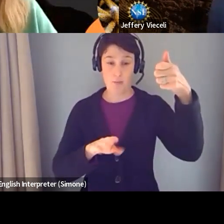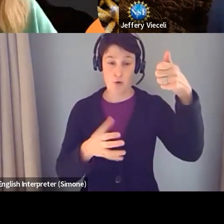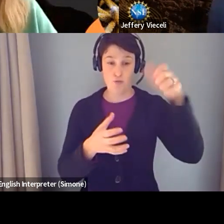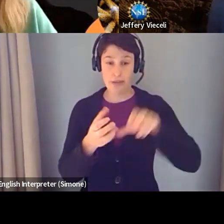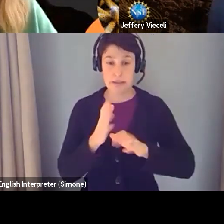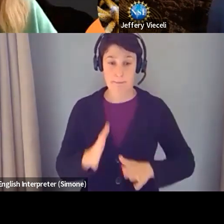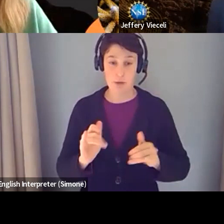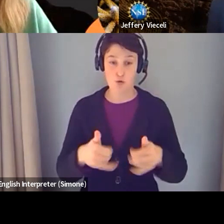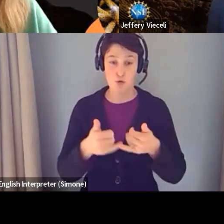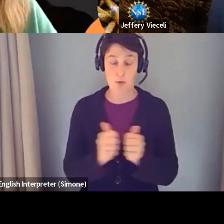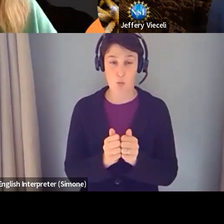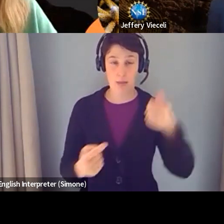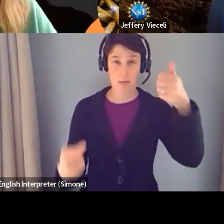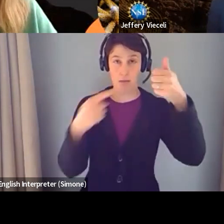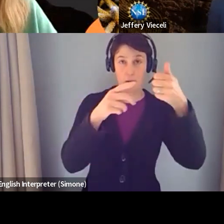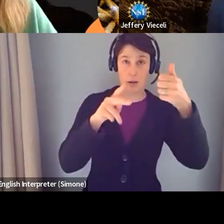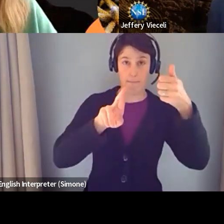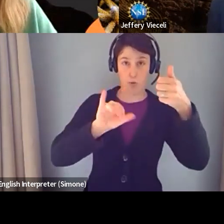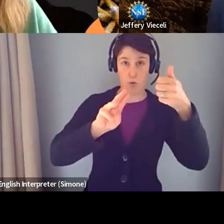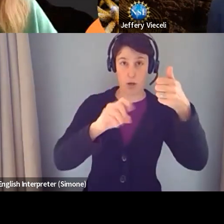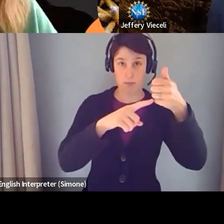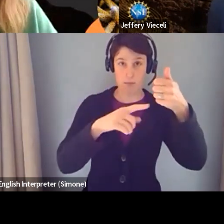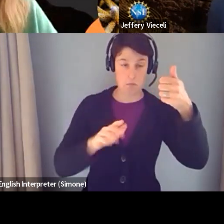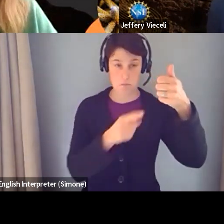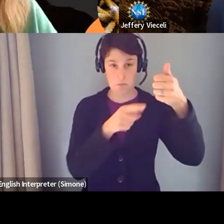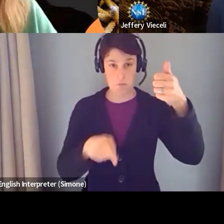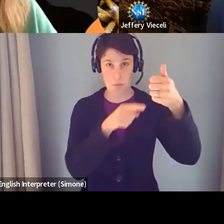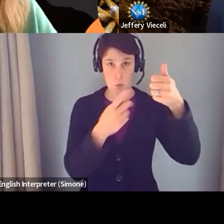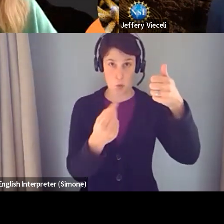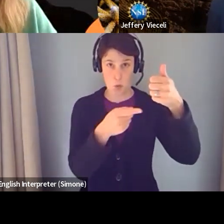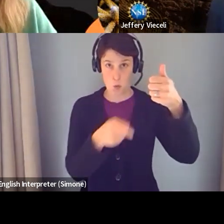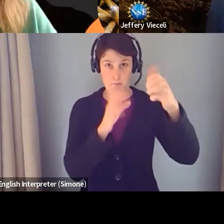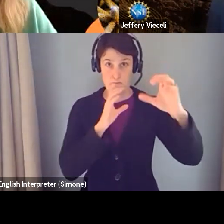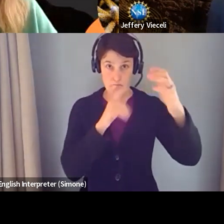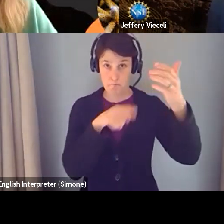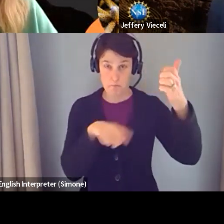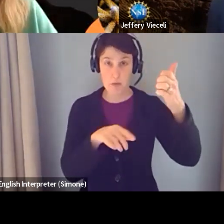about what they are supposed to do. So -- and if they can -- you know, they can reach out to the program